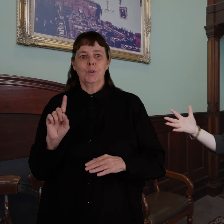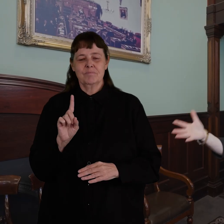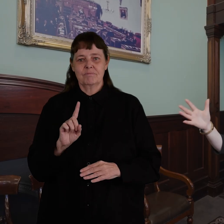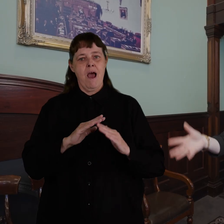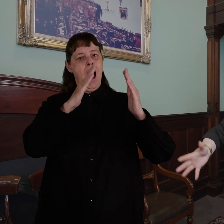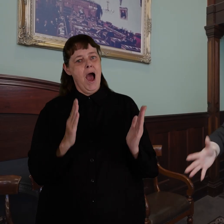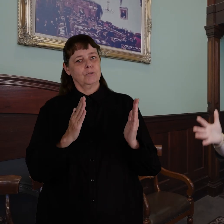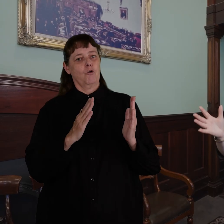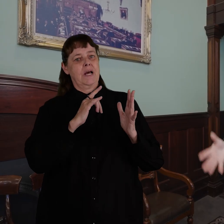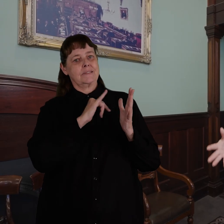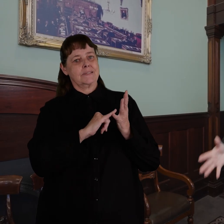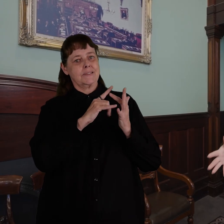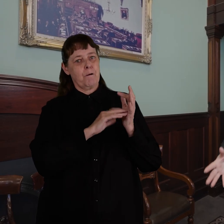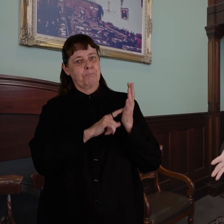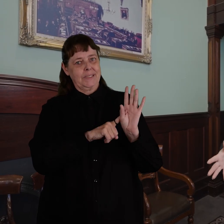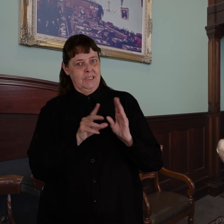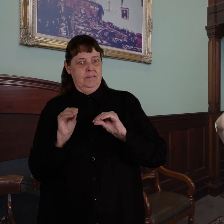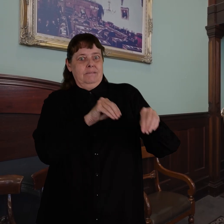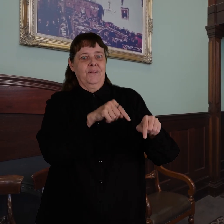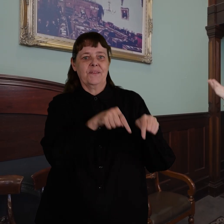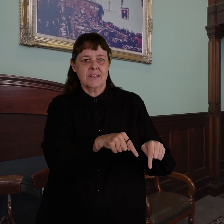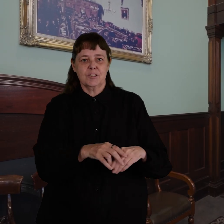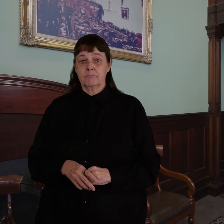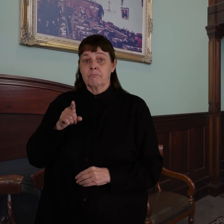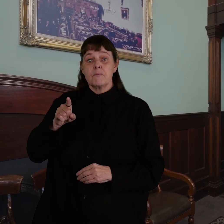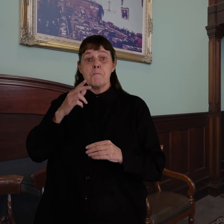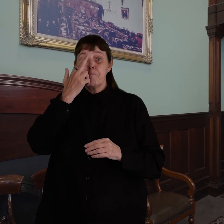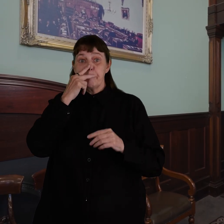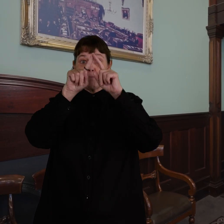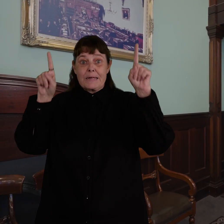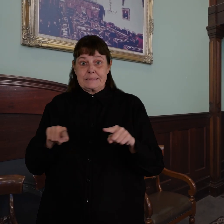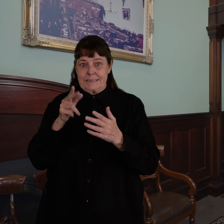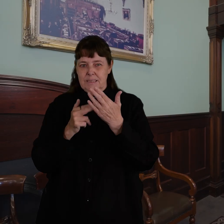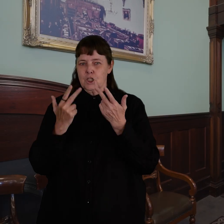and the brand new House of Assembly moved in here. That painting shows a house of Assembly sitting